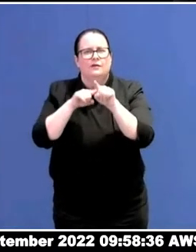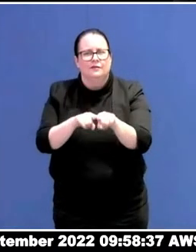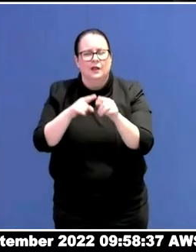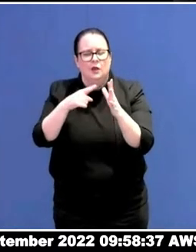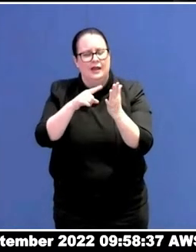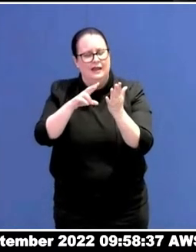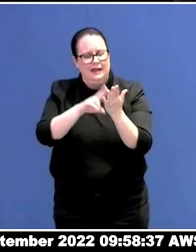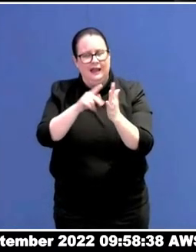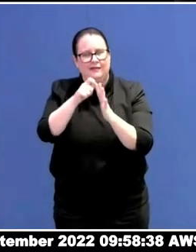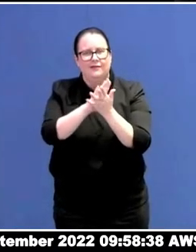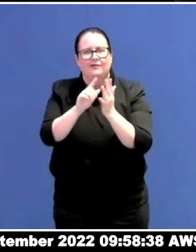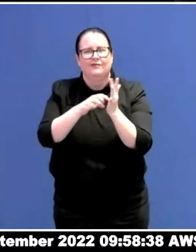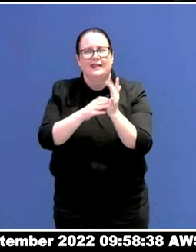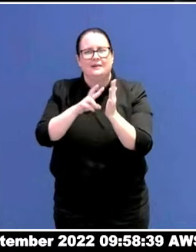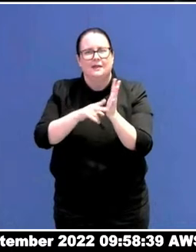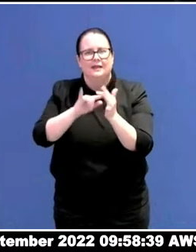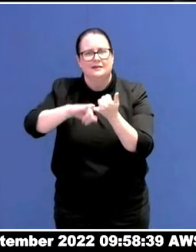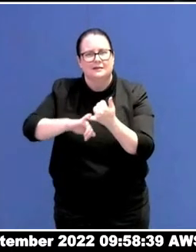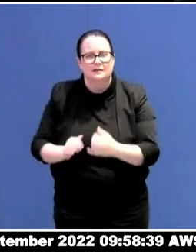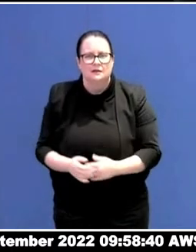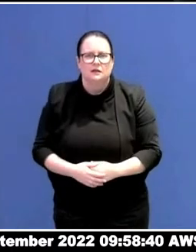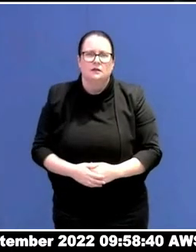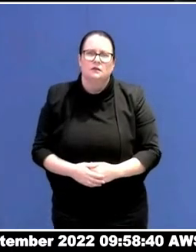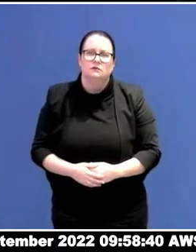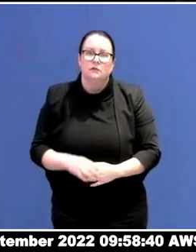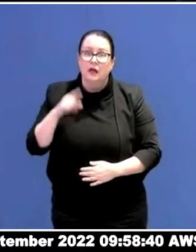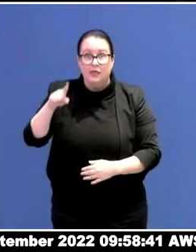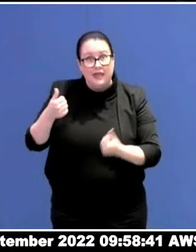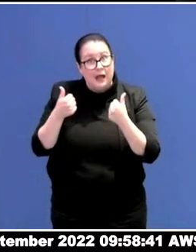And were they as effective as Ritalin had been?